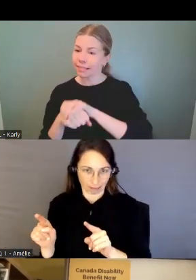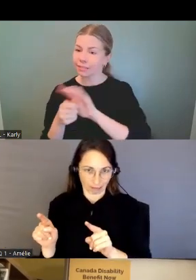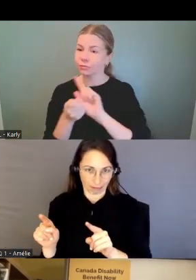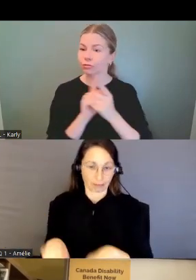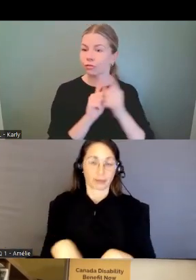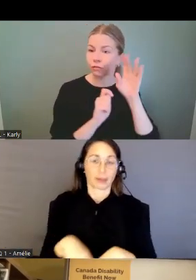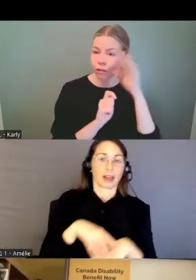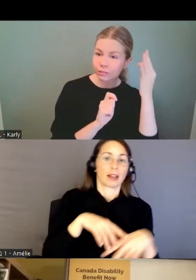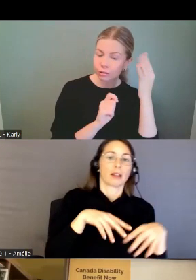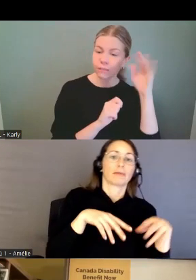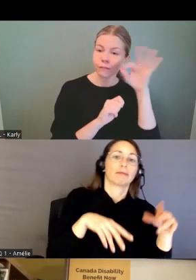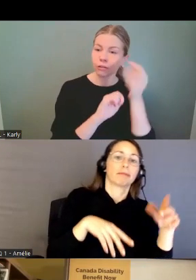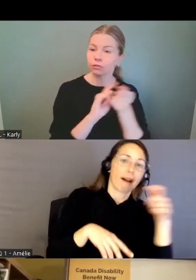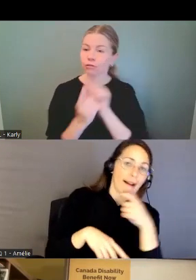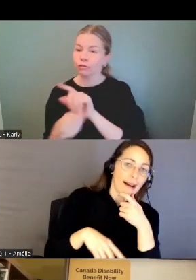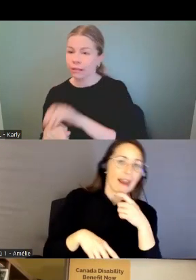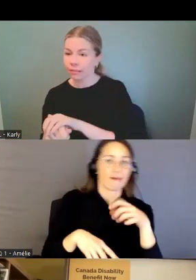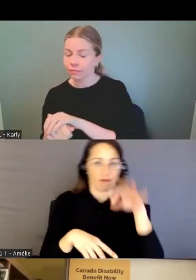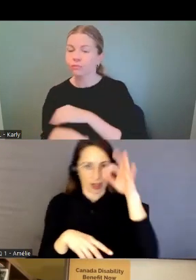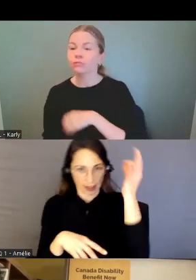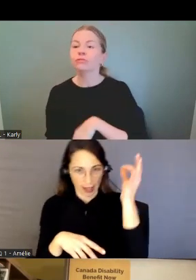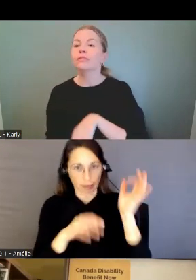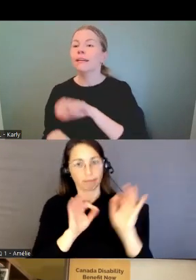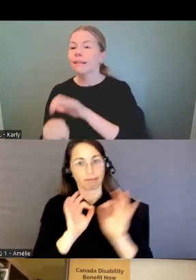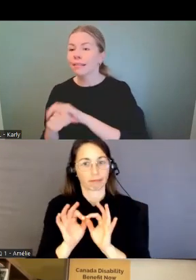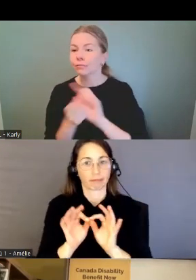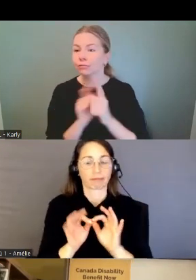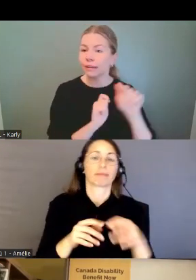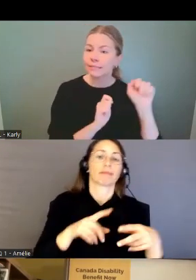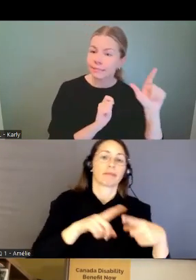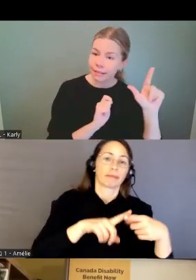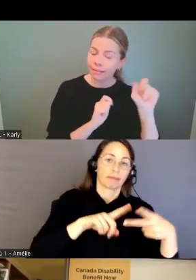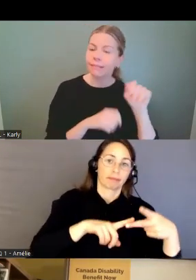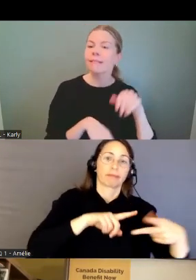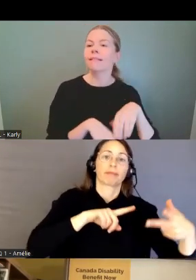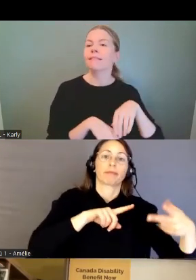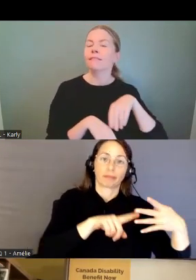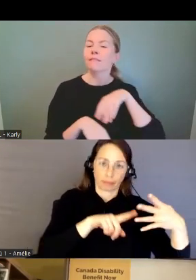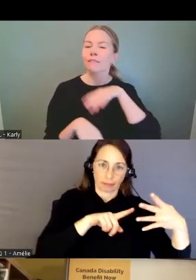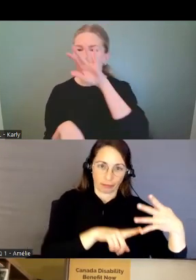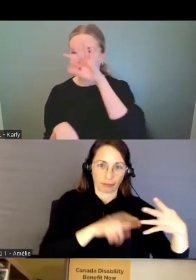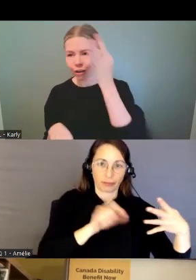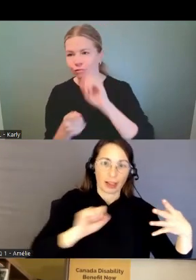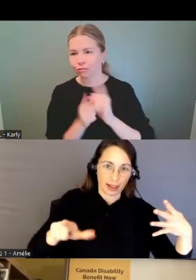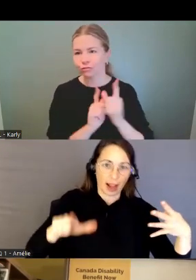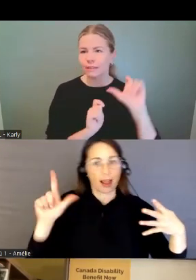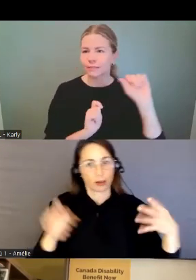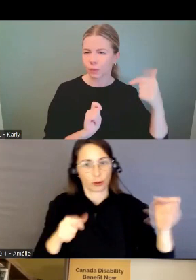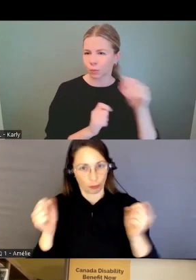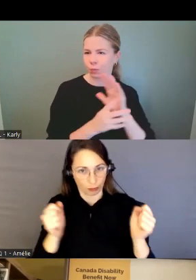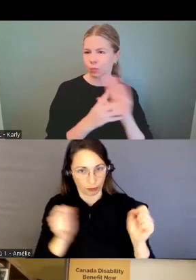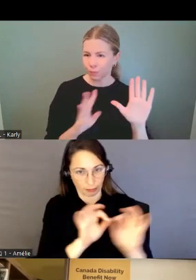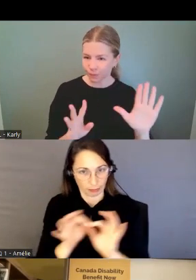ENGLISH AND FRENCH CAPTIONING. PLEASE TAKE A MOMENT TO ADJUST YOUR SETTINGS AS APPROPRIATE.